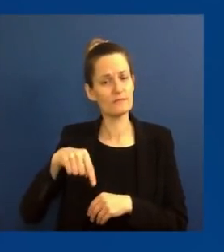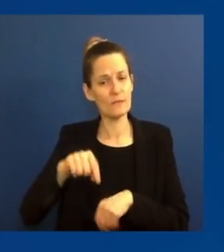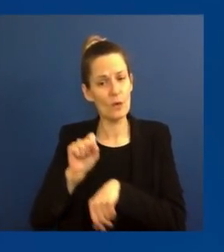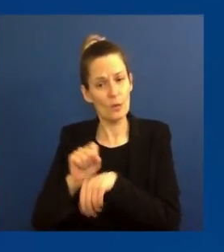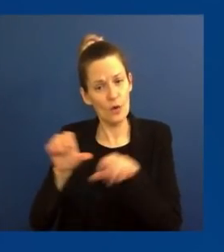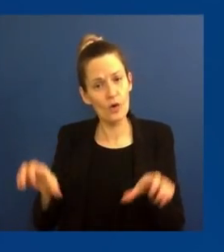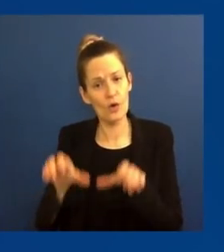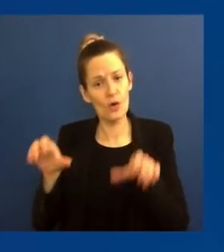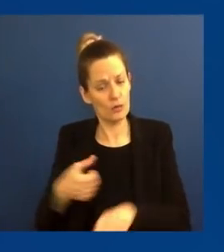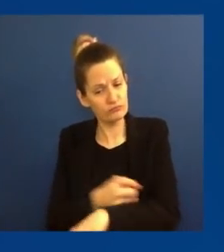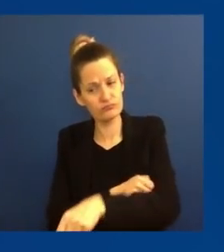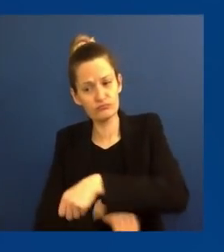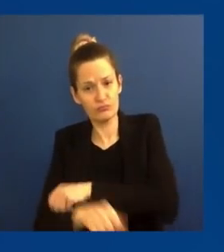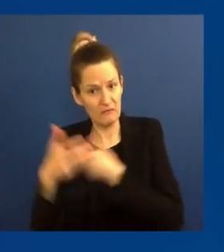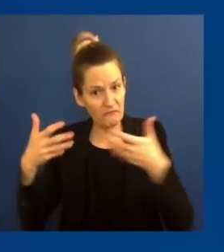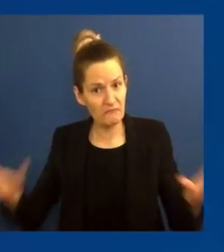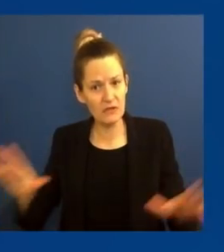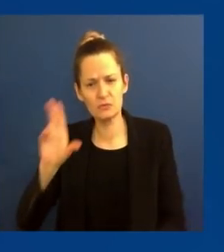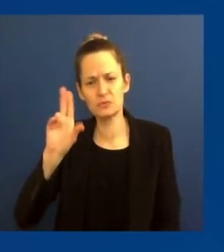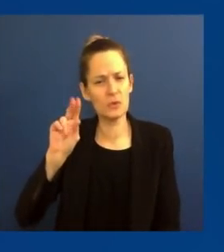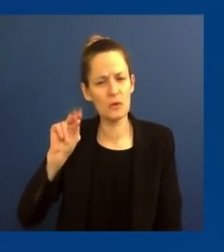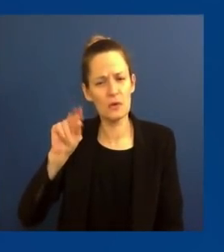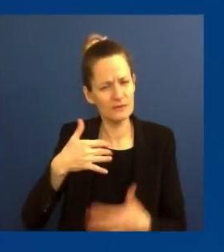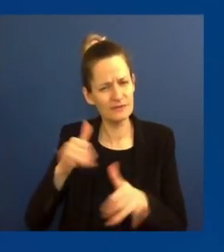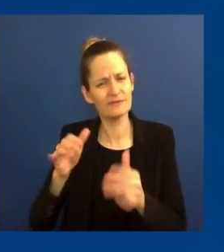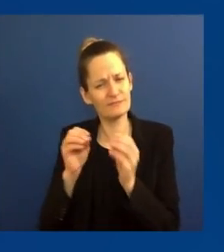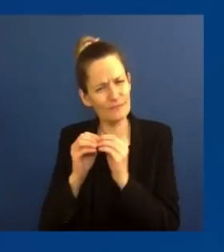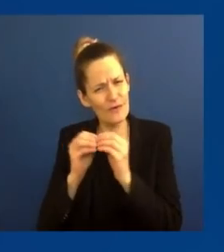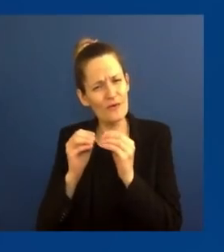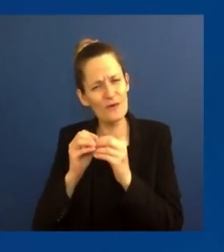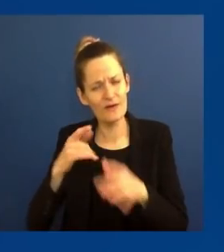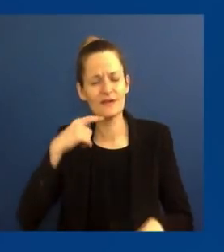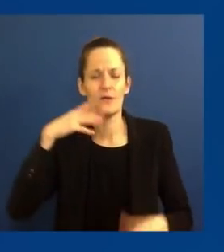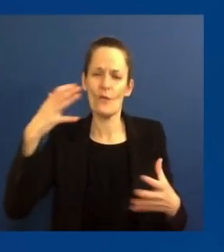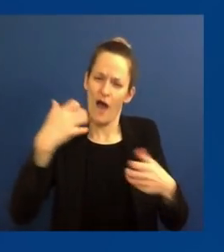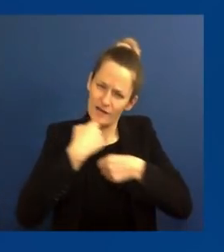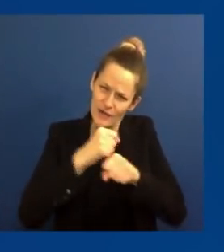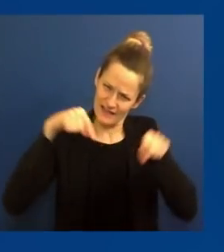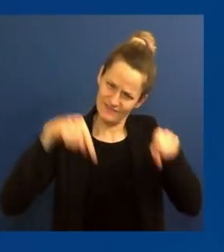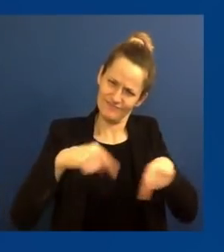the country is in a much stronger position to face Omicron and to deal with COVID going forward.